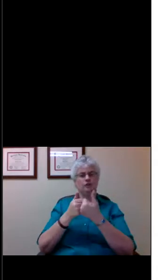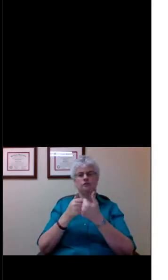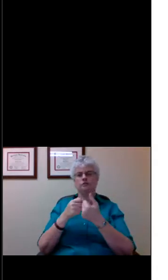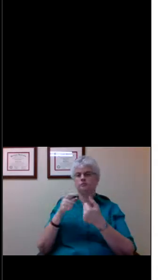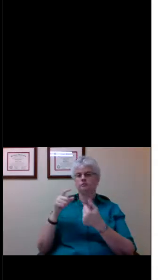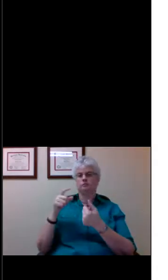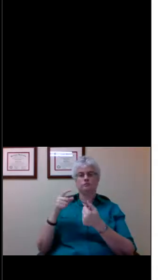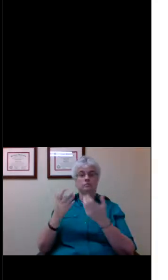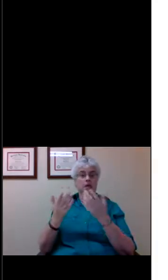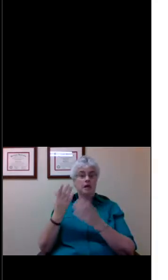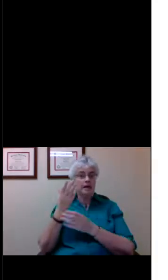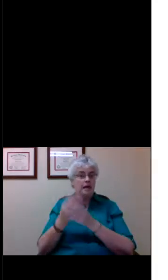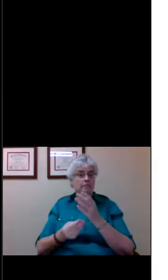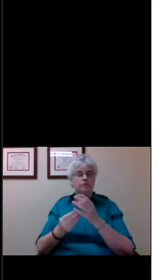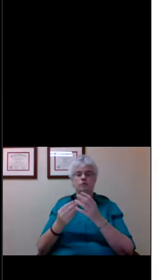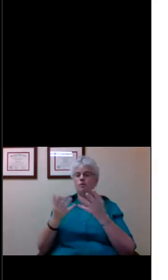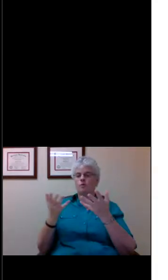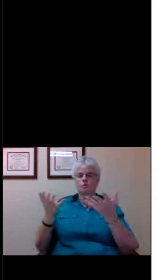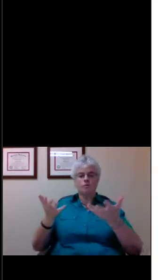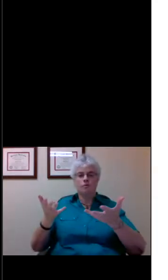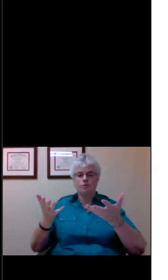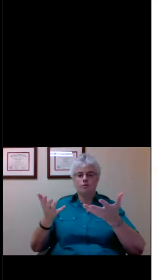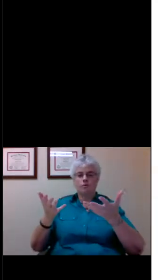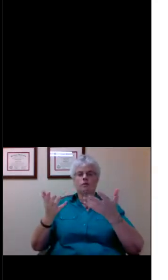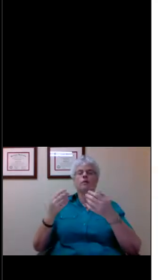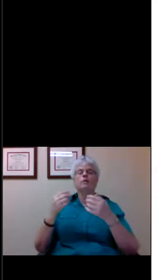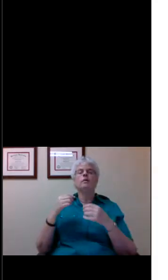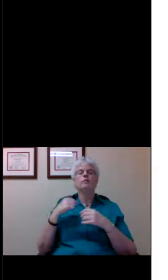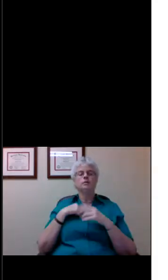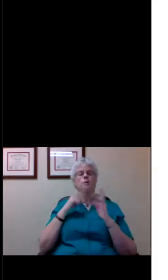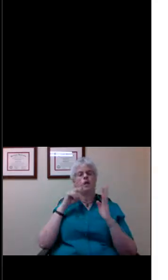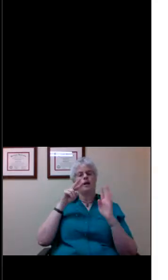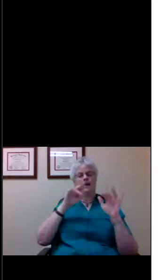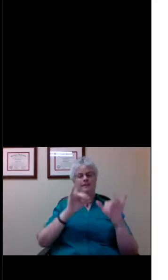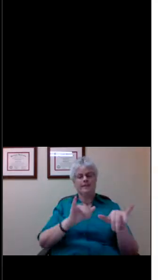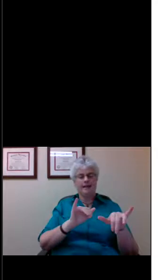is that they face as challenges, what gaps there may have been, what was